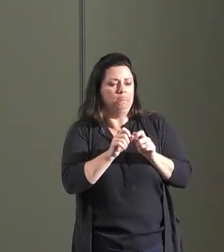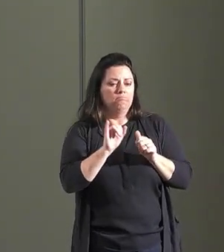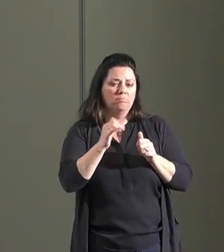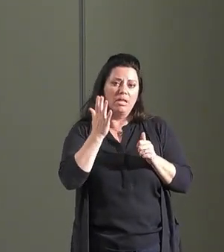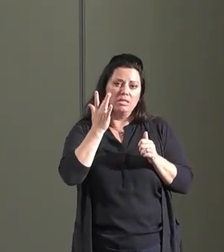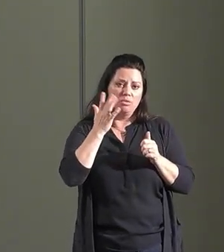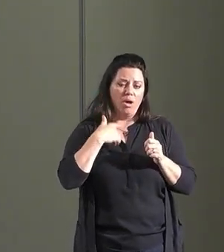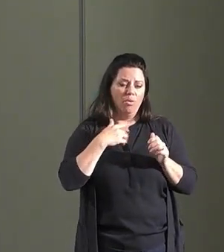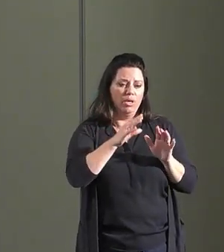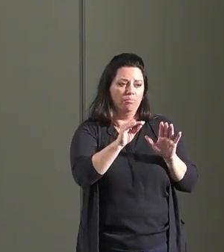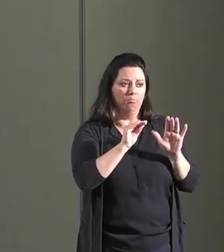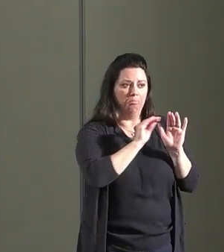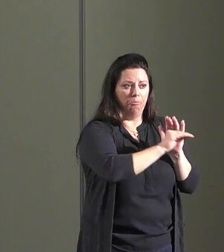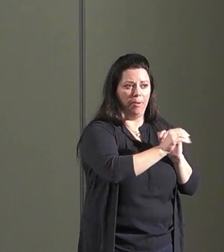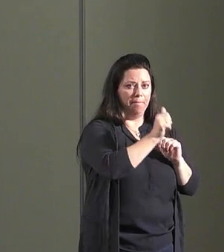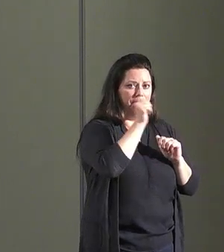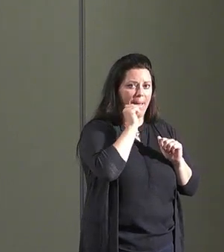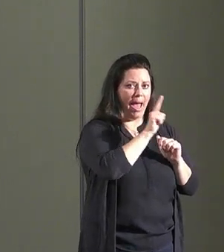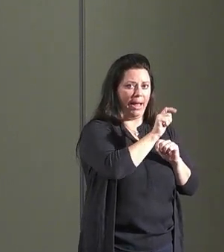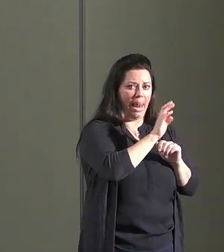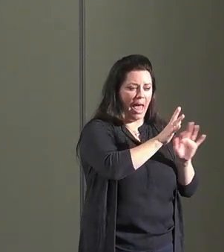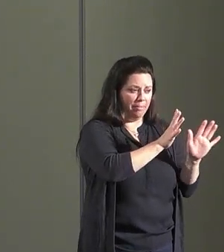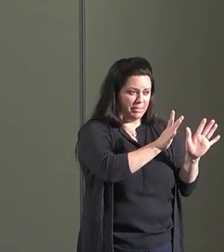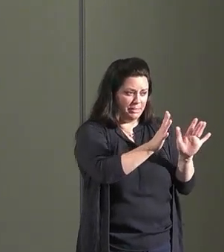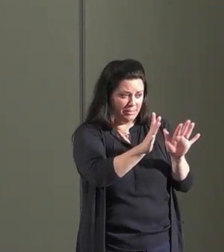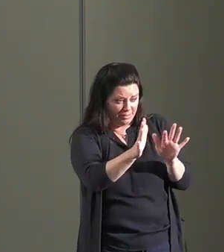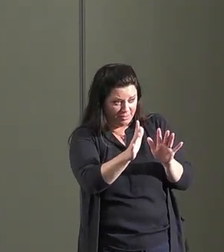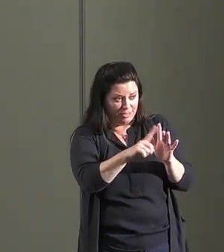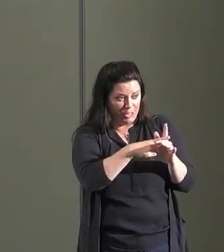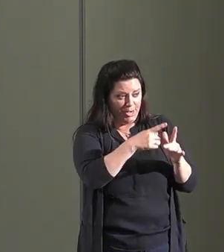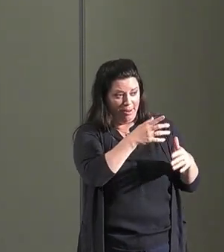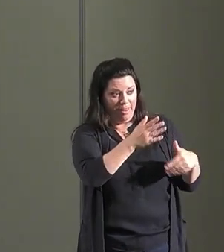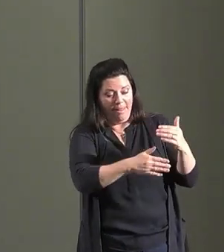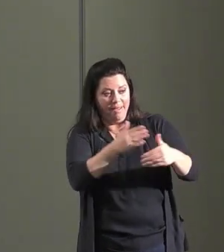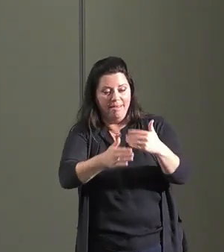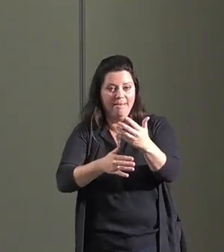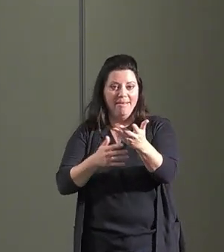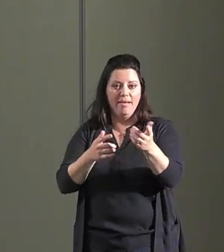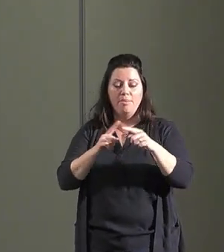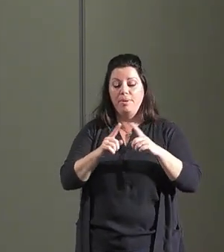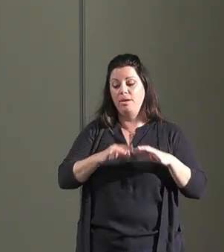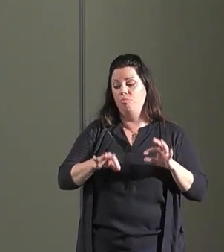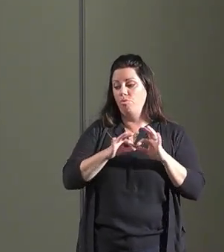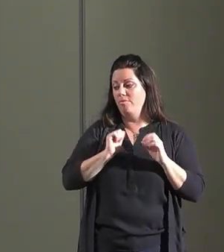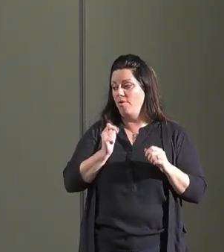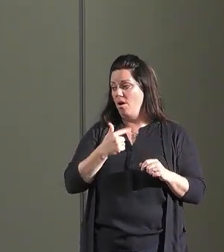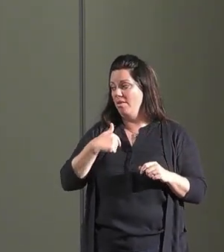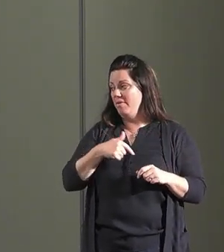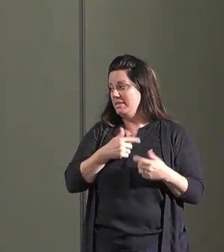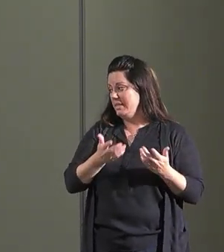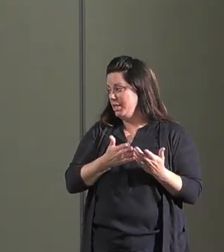back labs to get started and move forward. It is important for us here to be aware.